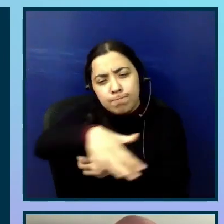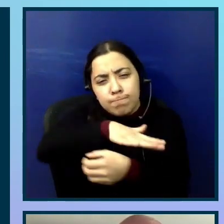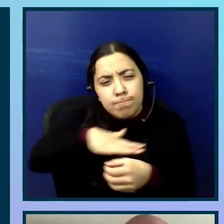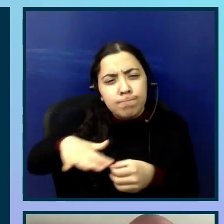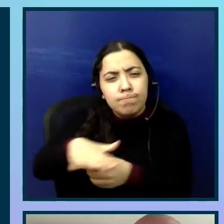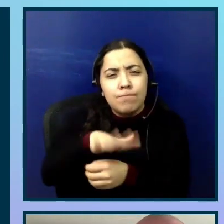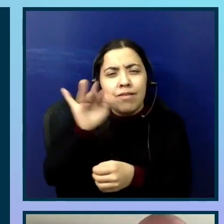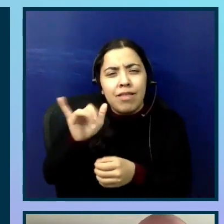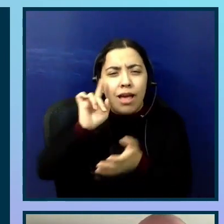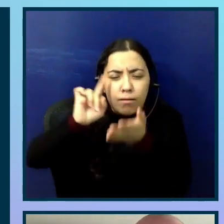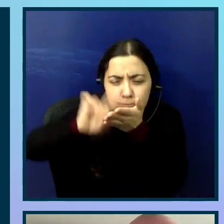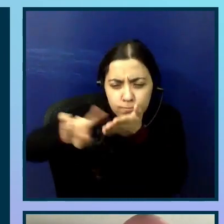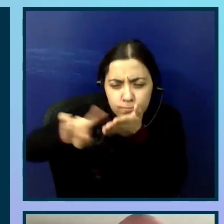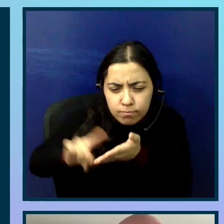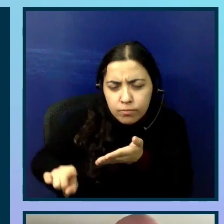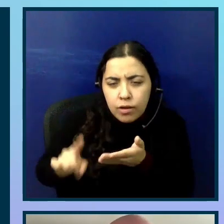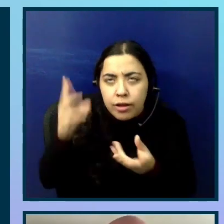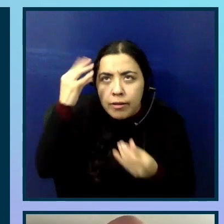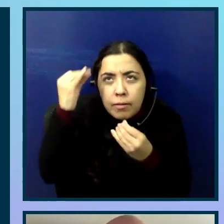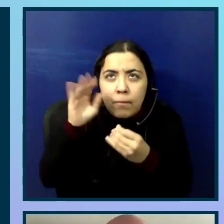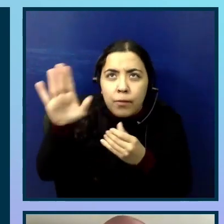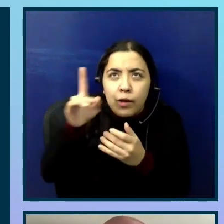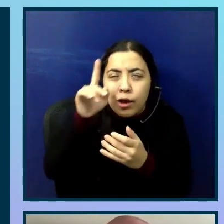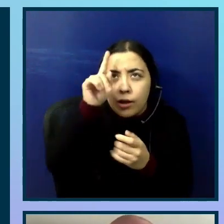about the types of methodologies that we use.